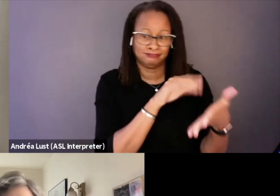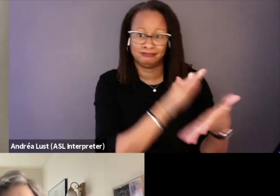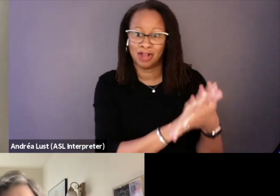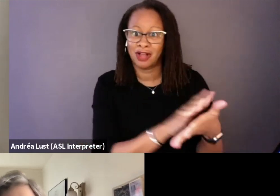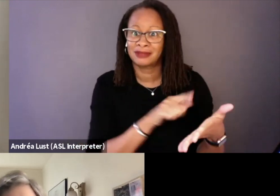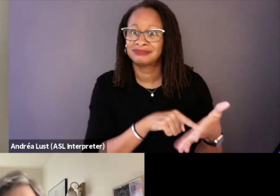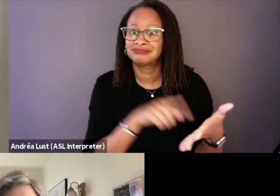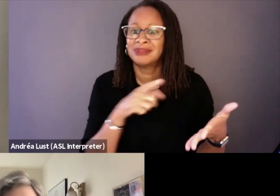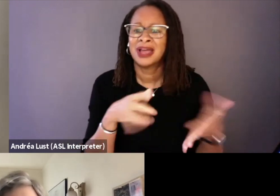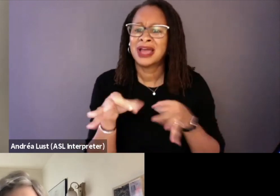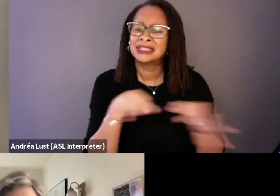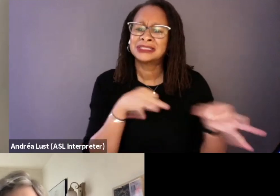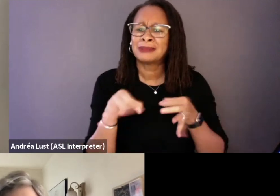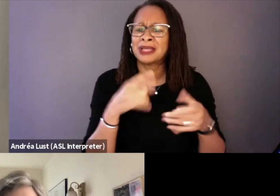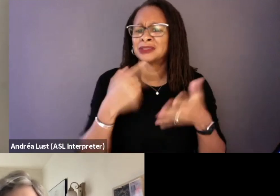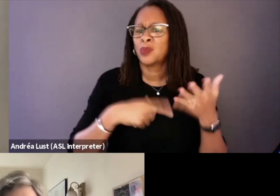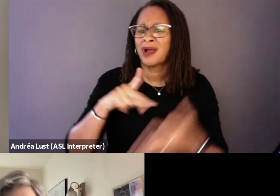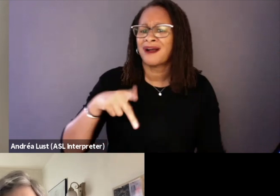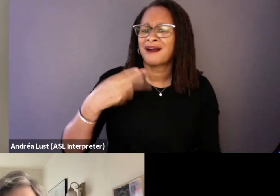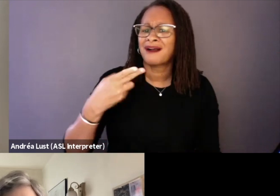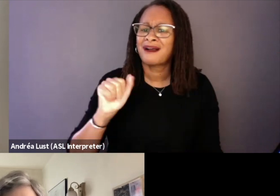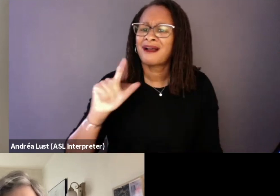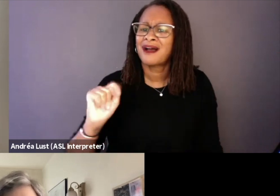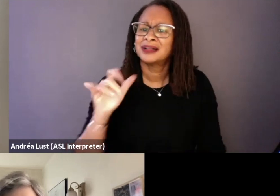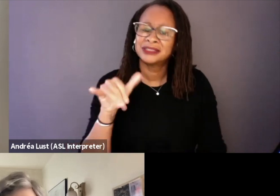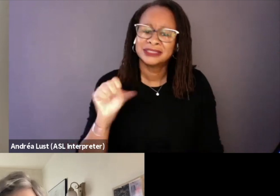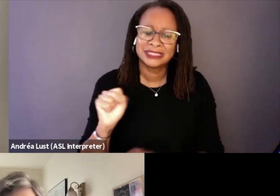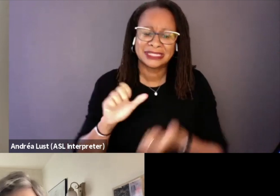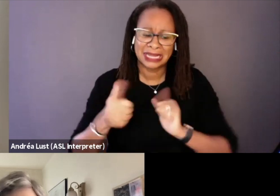Explain what Khat his and how dominant it is